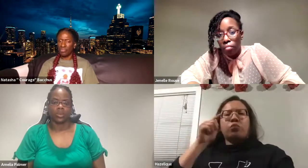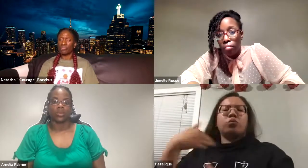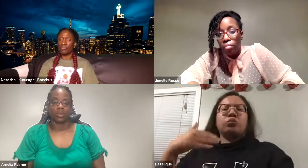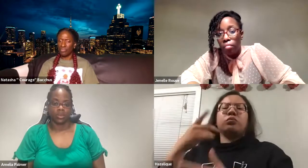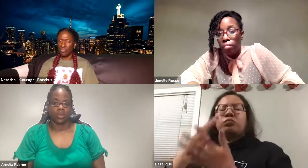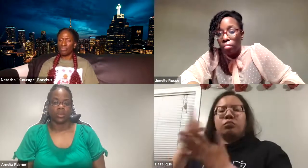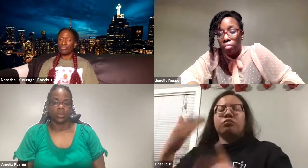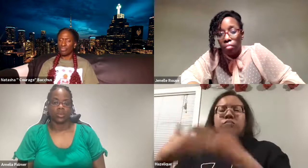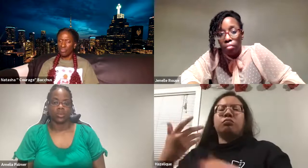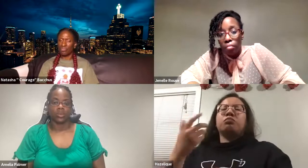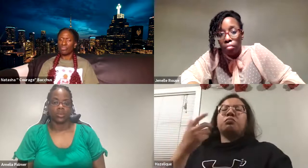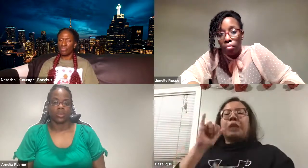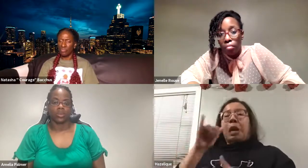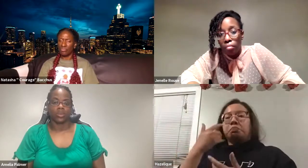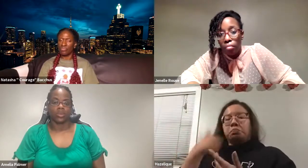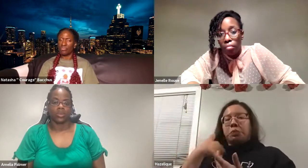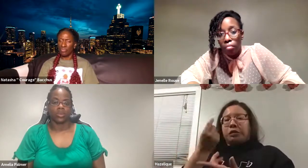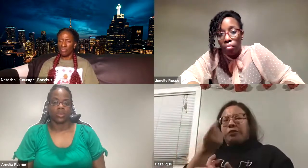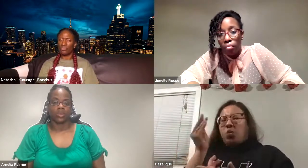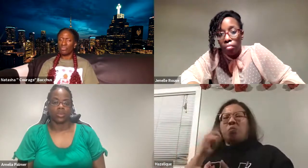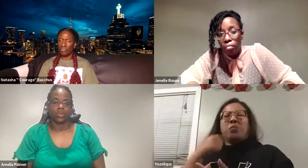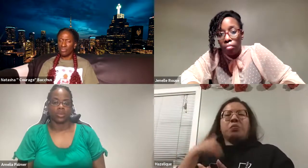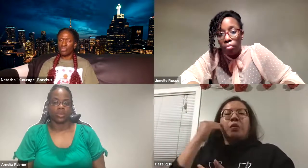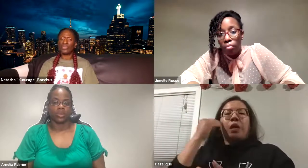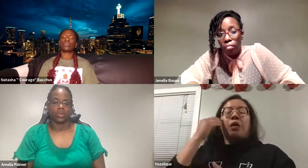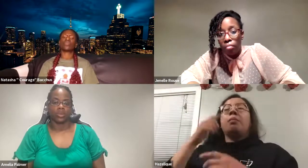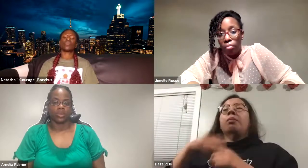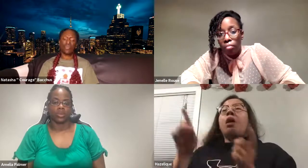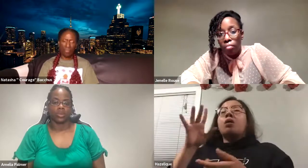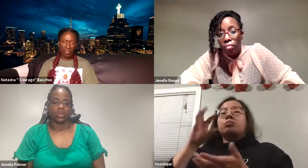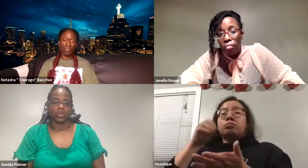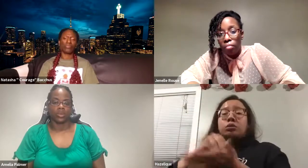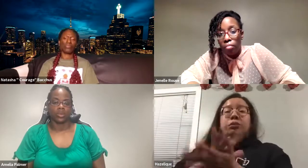the minority being indigenous children in the deaf schools so but there are a few Deaf